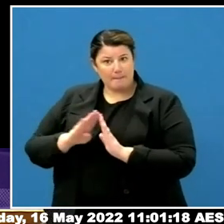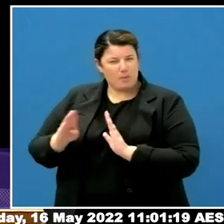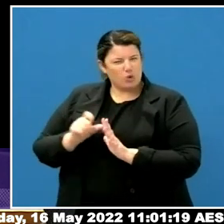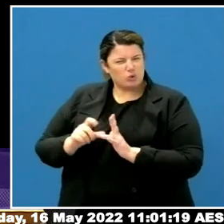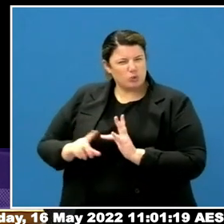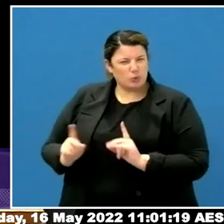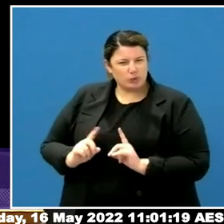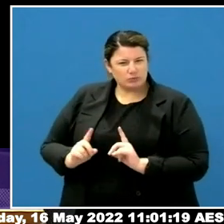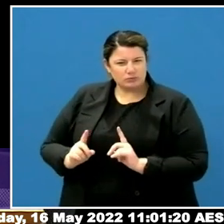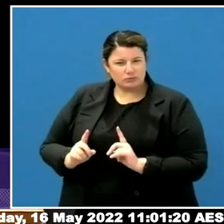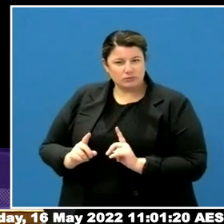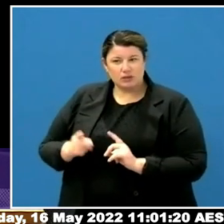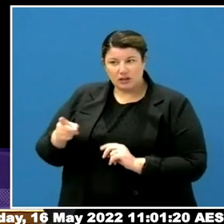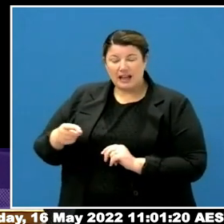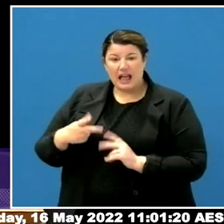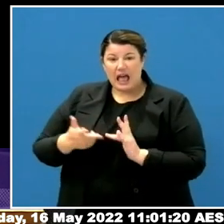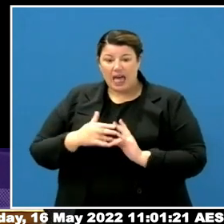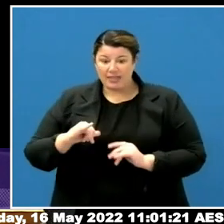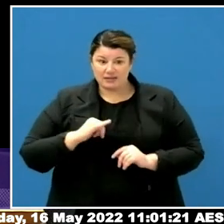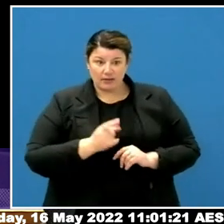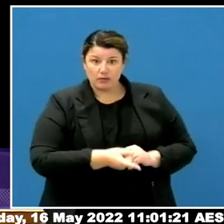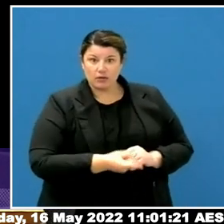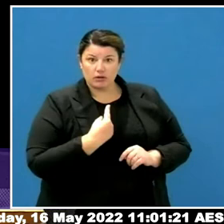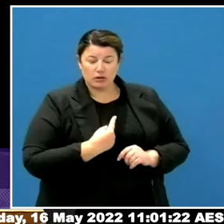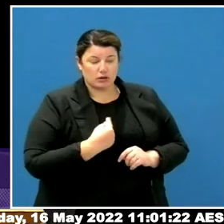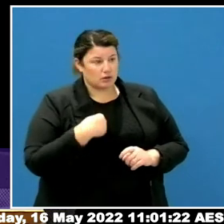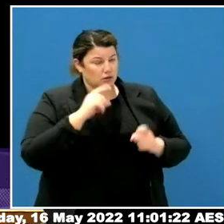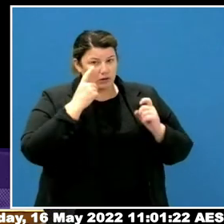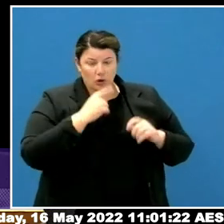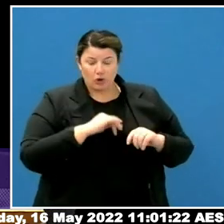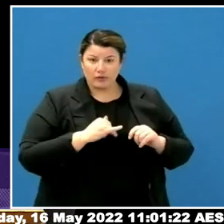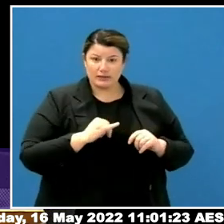Afford's services and in relation to issues of compliance.